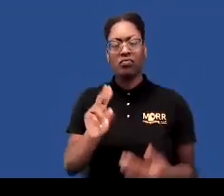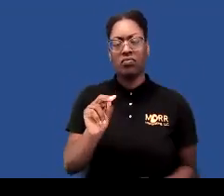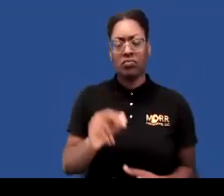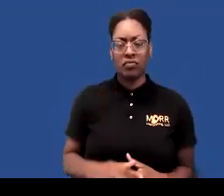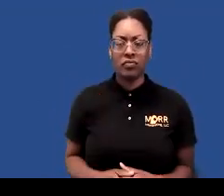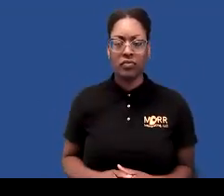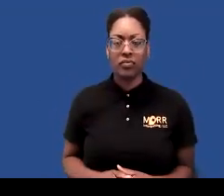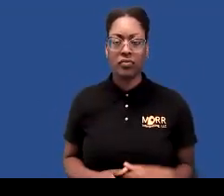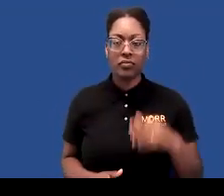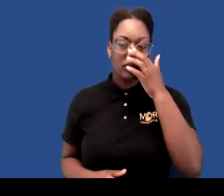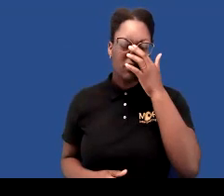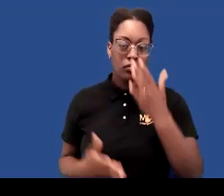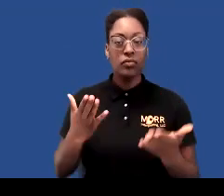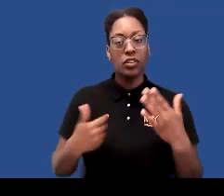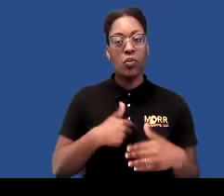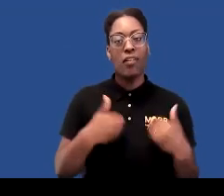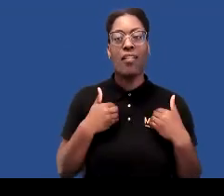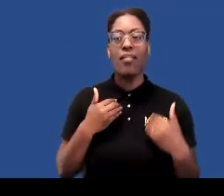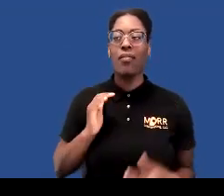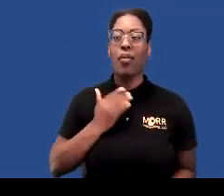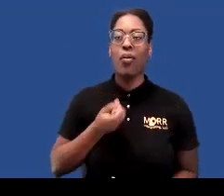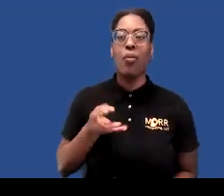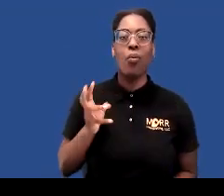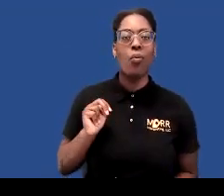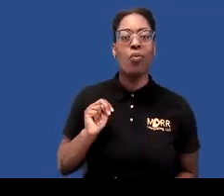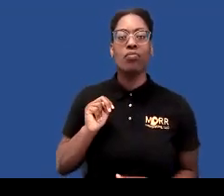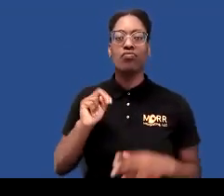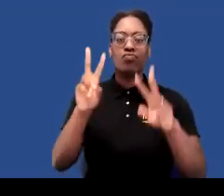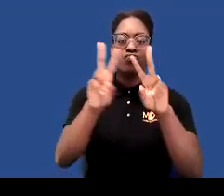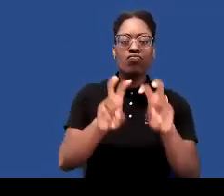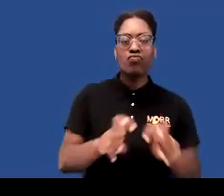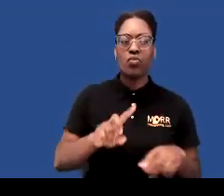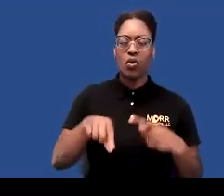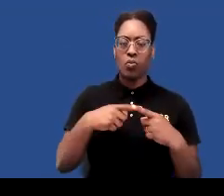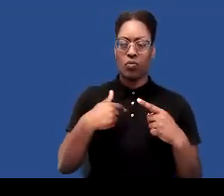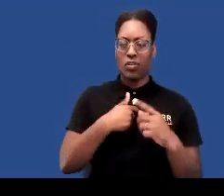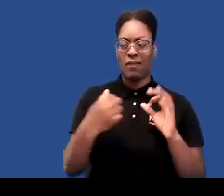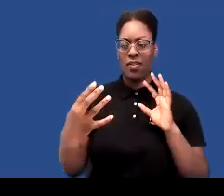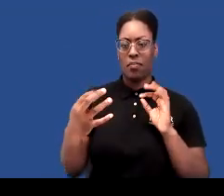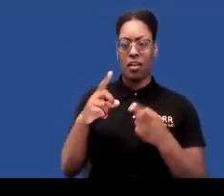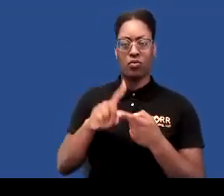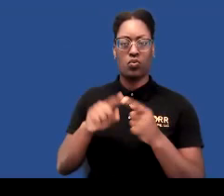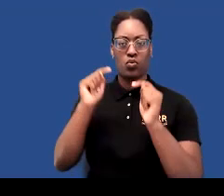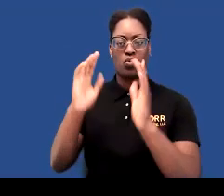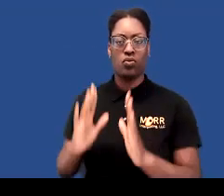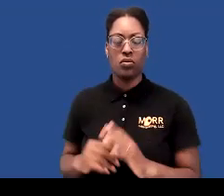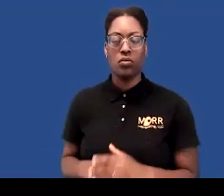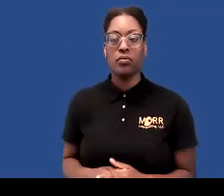or perhaps we've done our own textual analysis when giving feedback to tutors. What I am saying is that the items in this list are not always shared out.